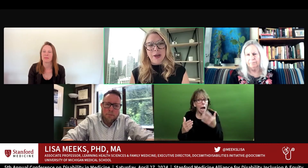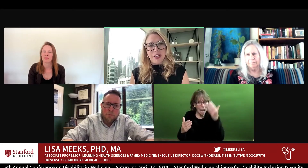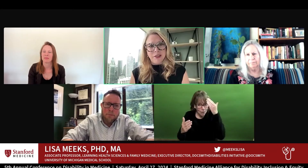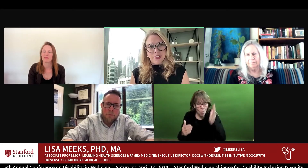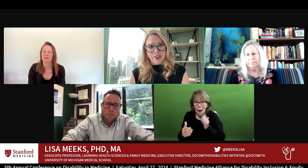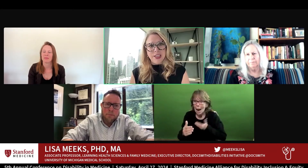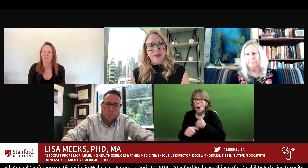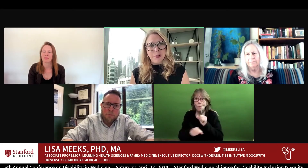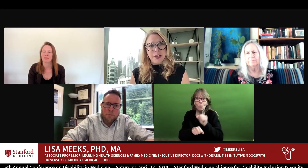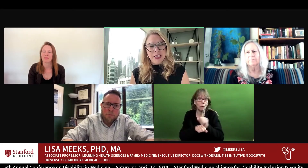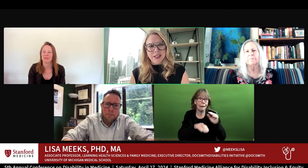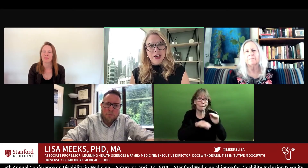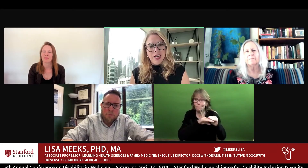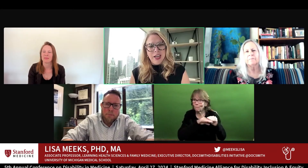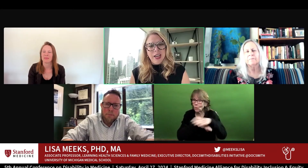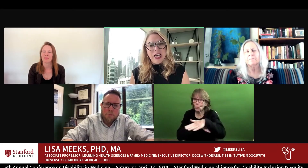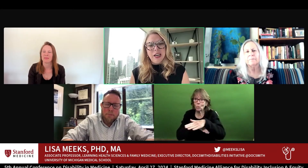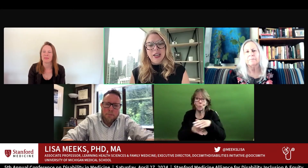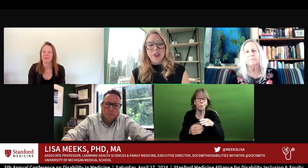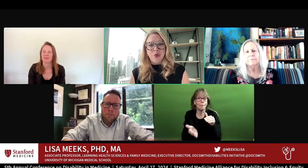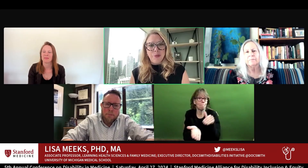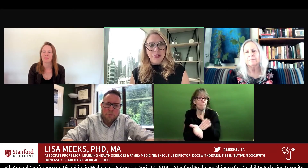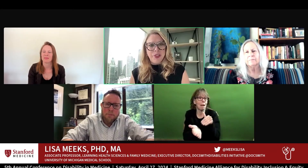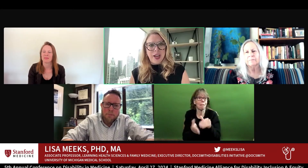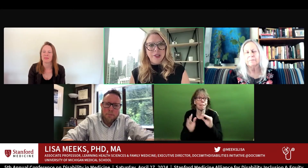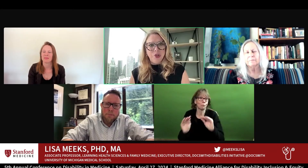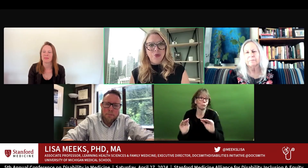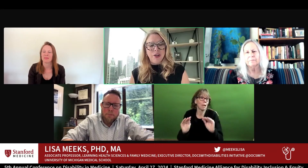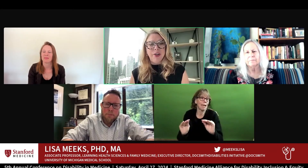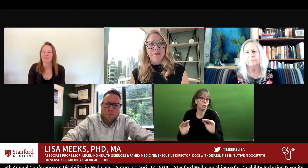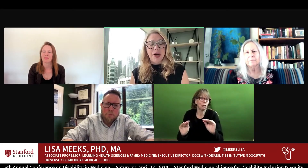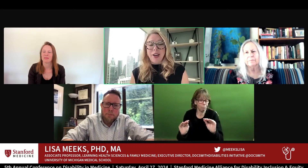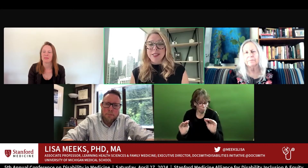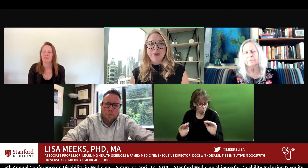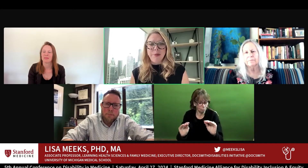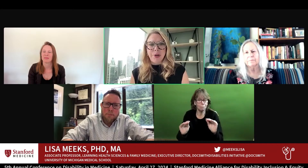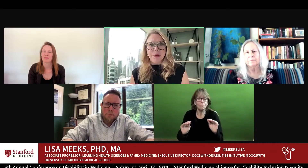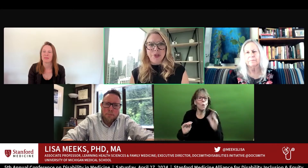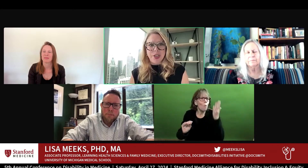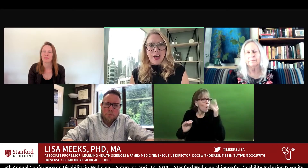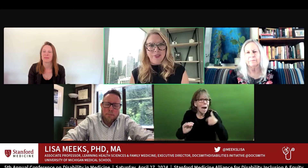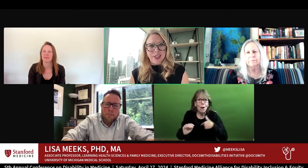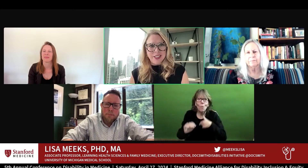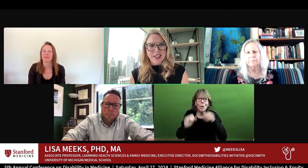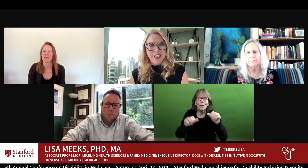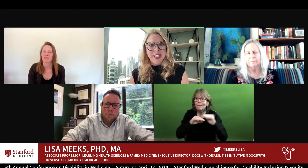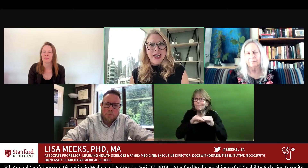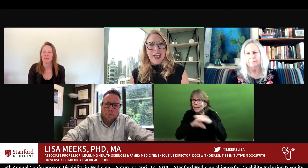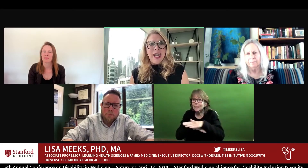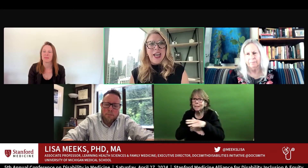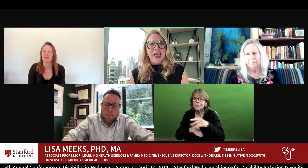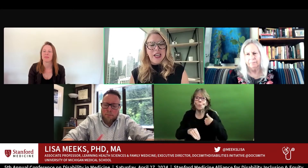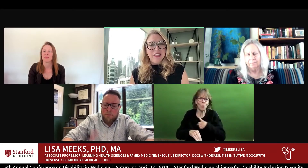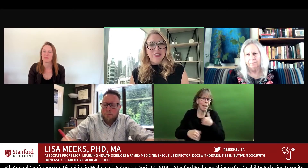medical education space. And I attribute that to our very positive approach to advocacy and